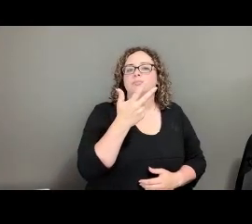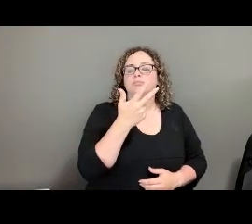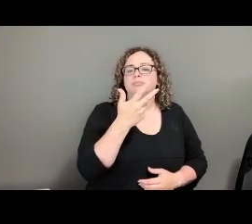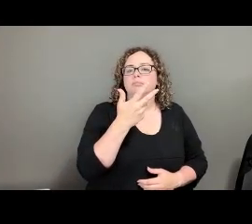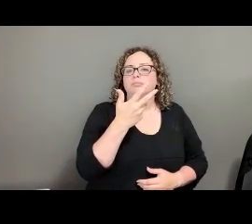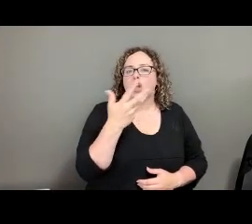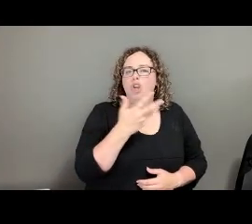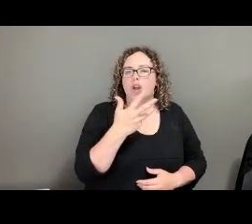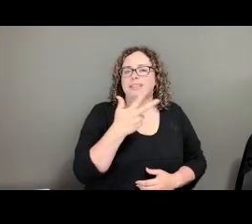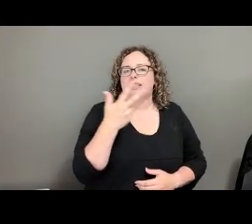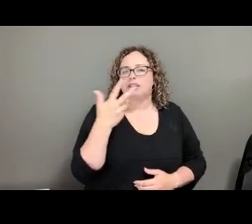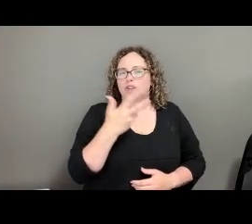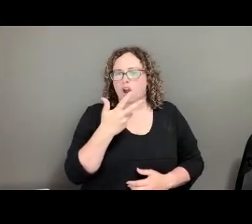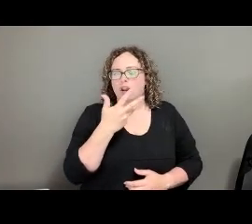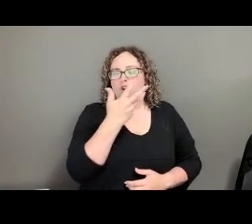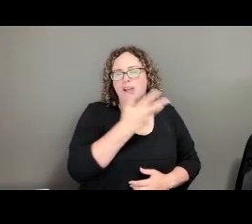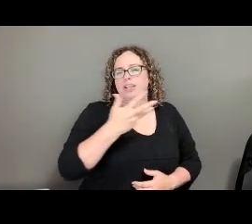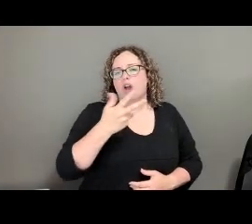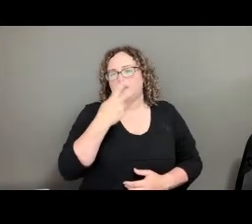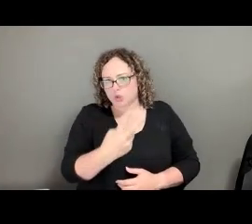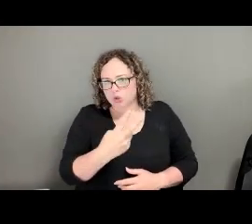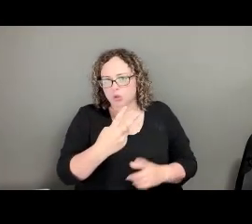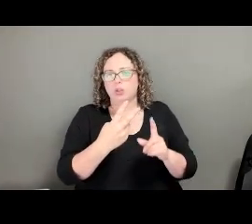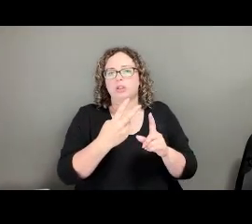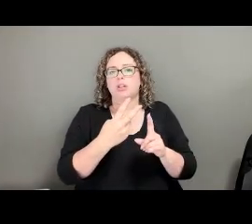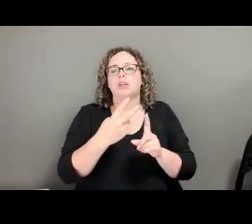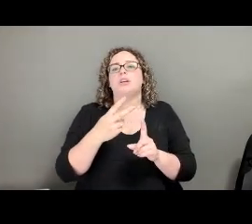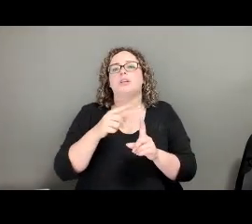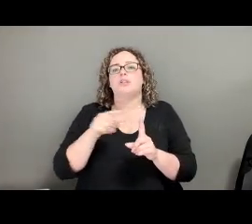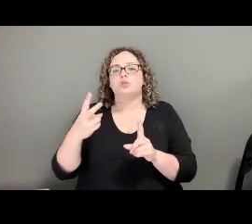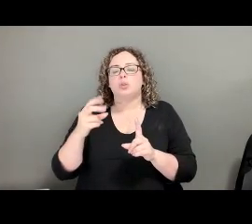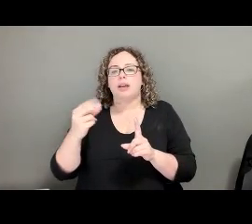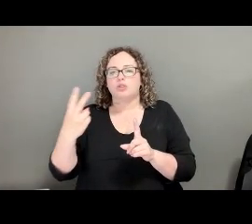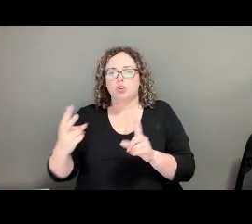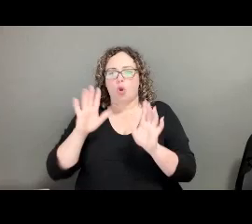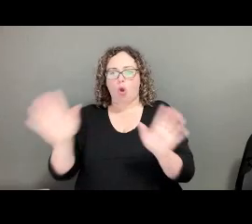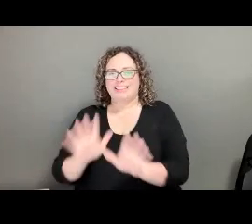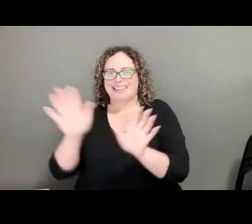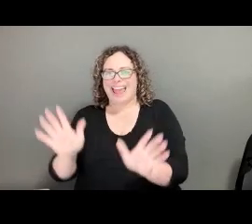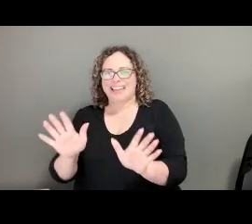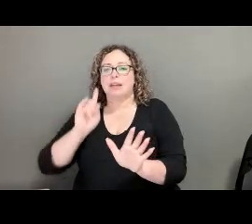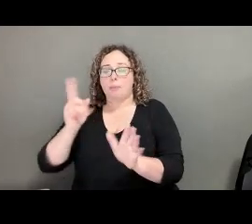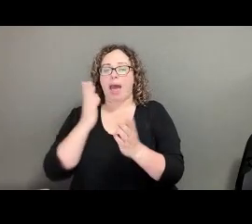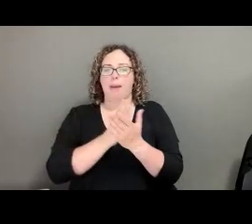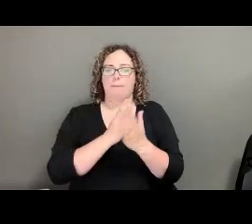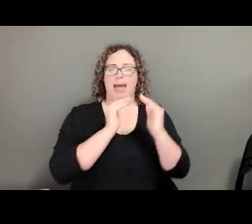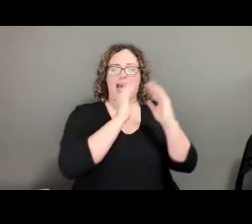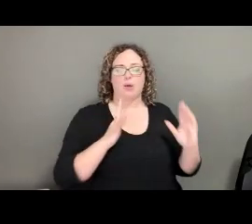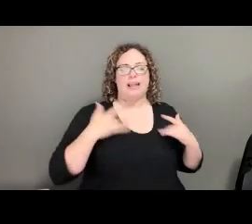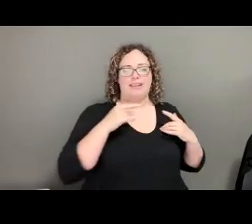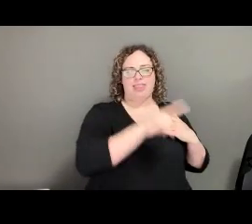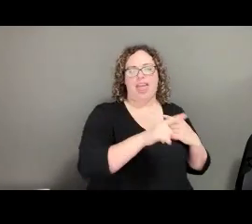in that house, and I lived in that house from 96 to 98. Next slide please.